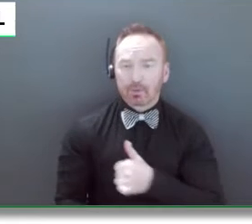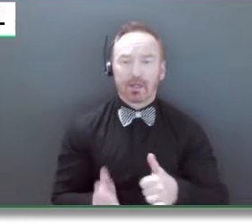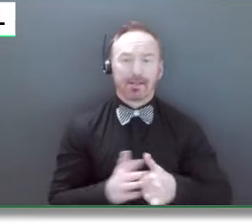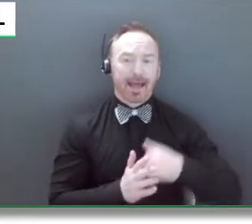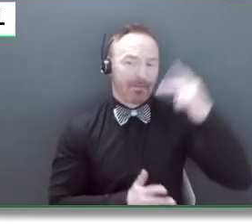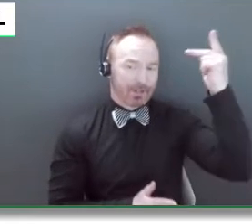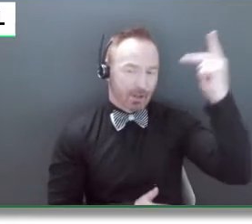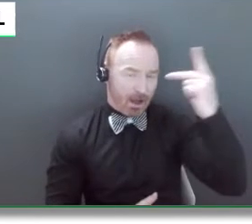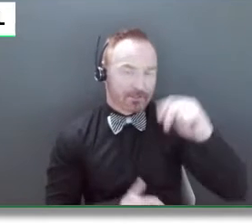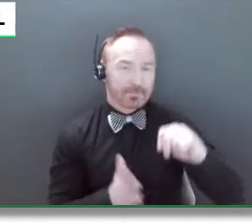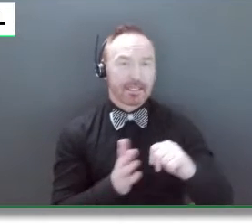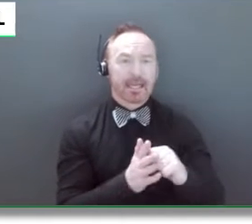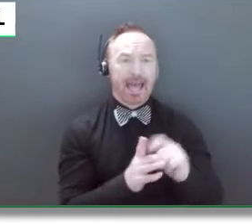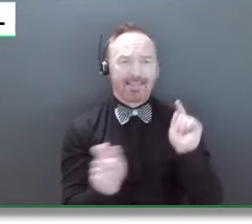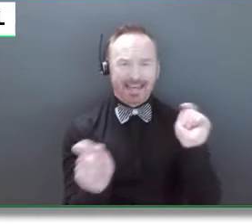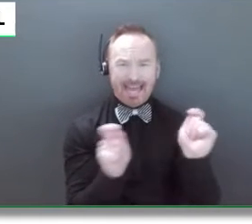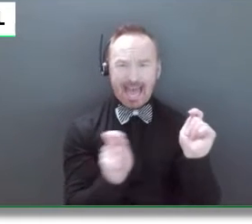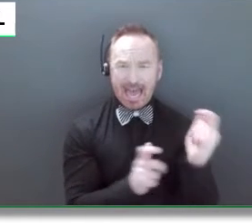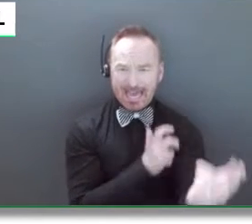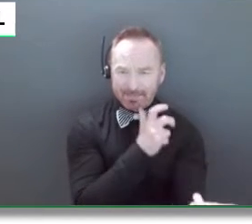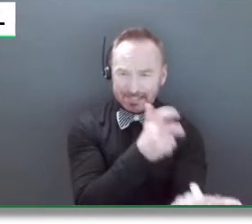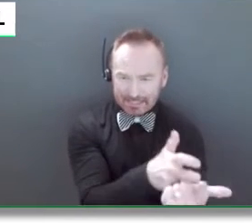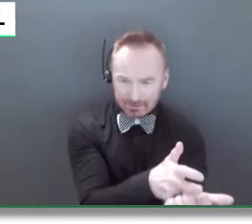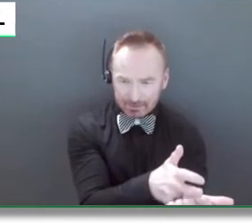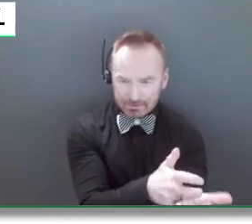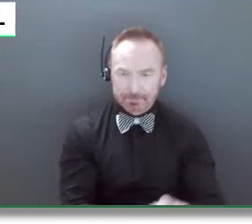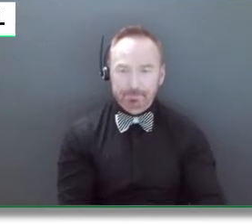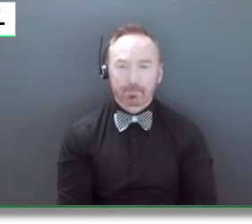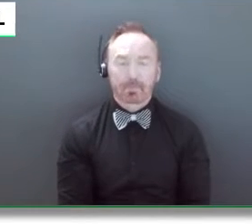So work that we've done that you know Tanelle and I have done as well as Jamie